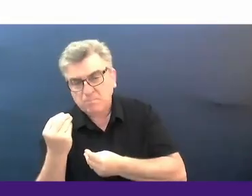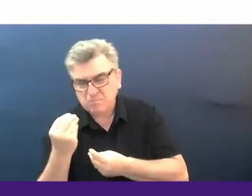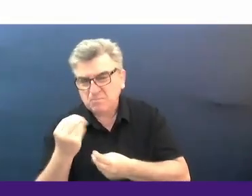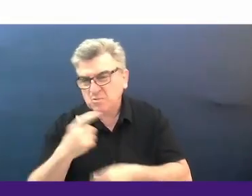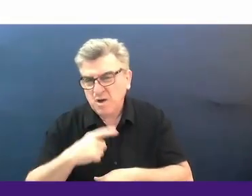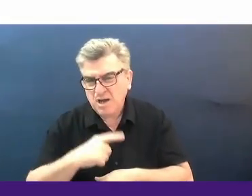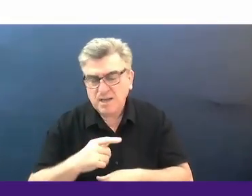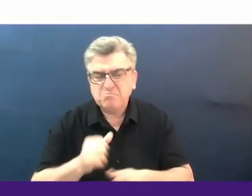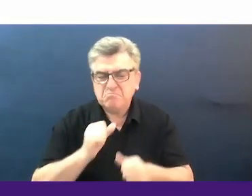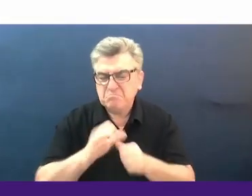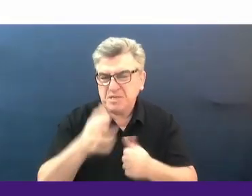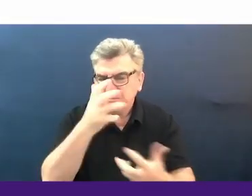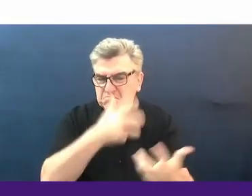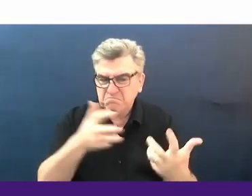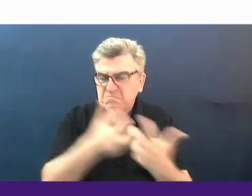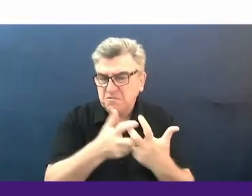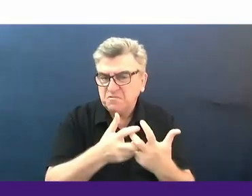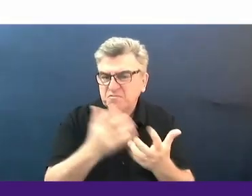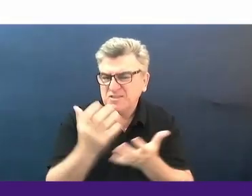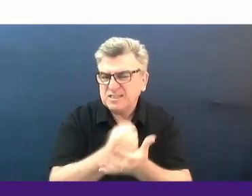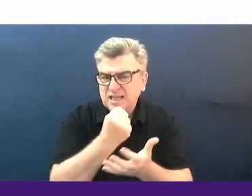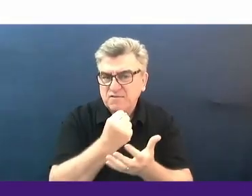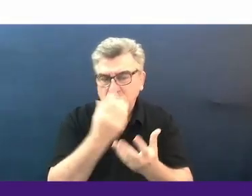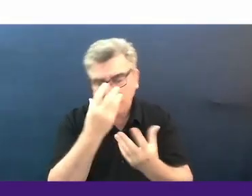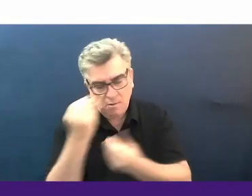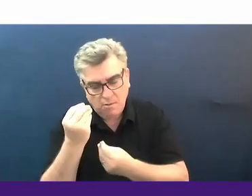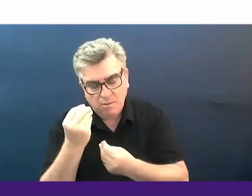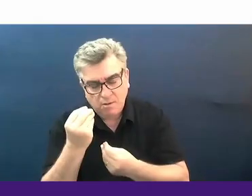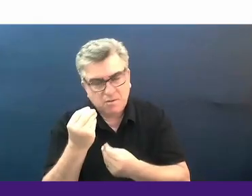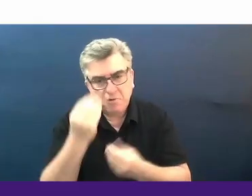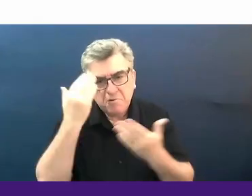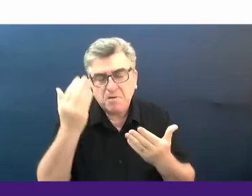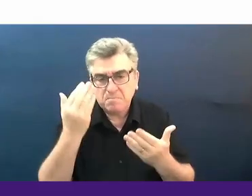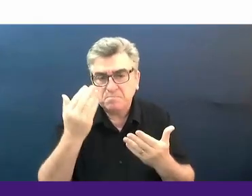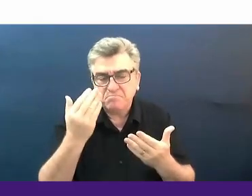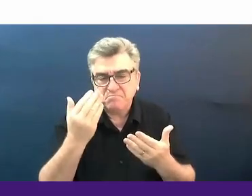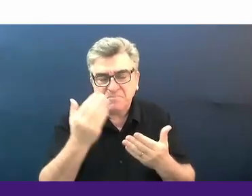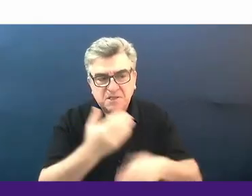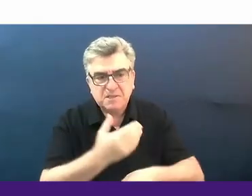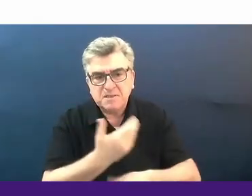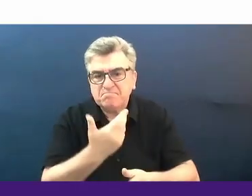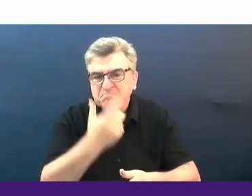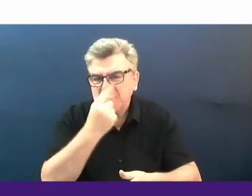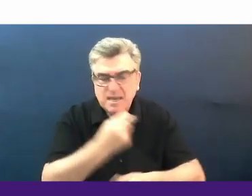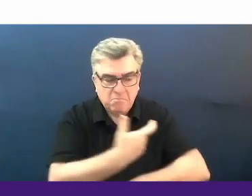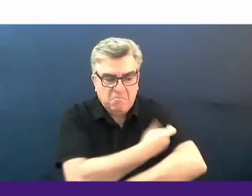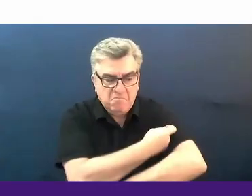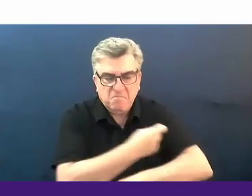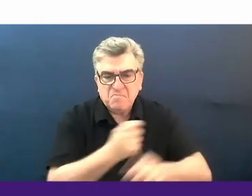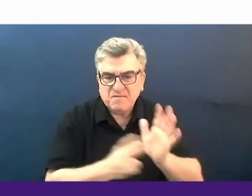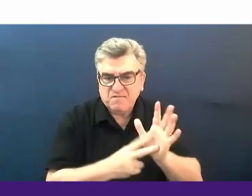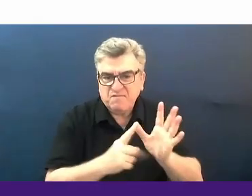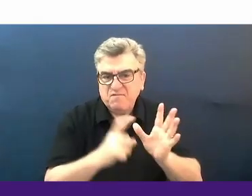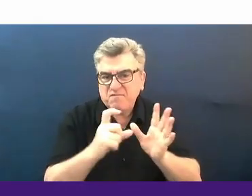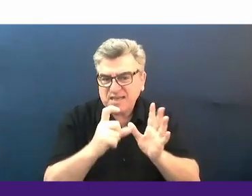to successfully have either a vaccine or a blood test. Of this group, three patients were taken